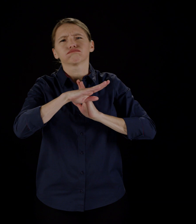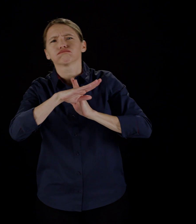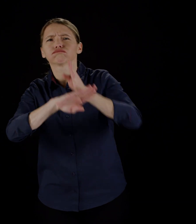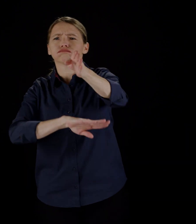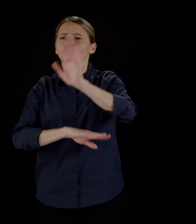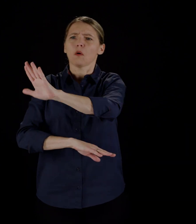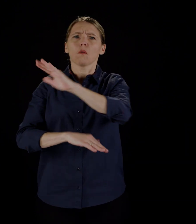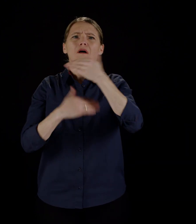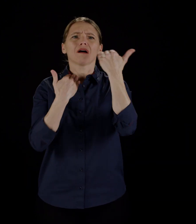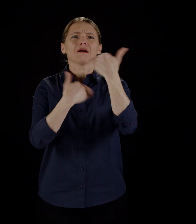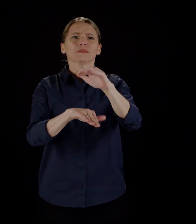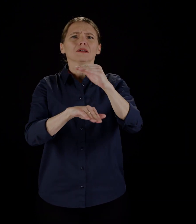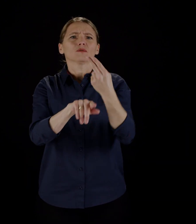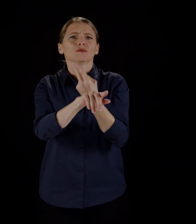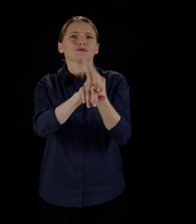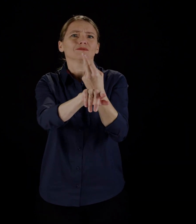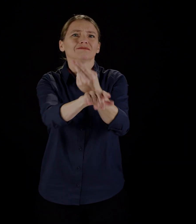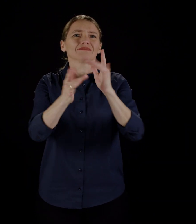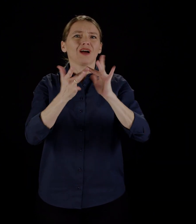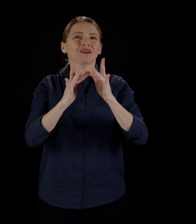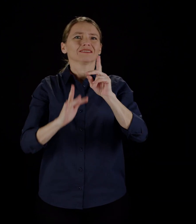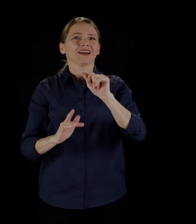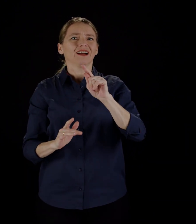the use of Internet data in their monthly plan.